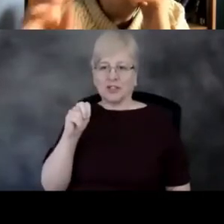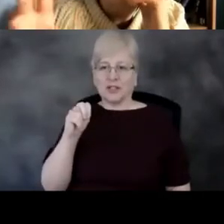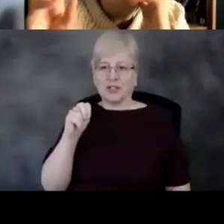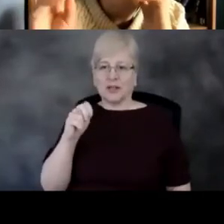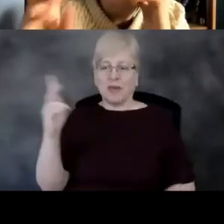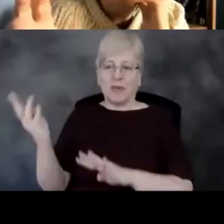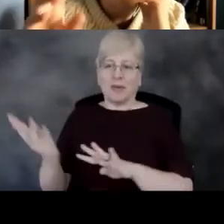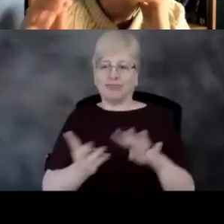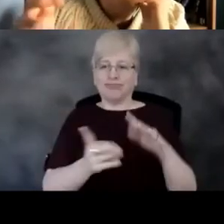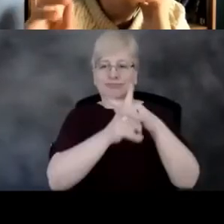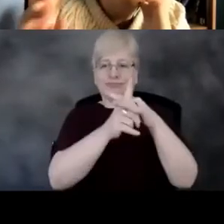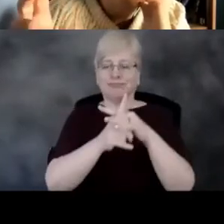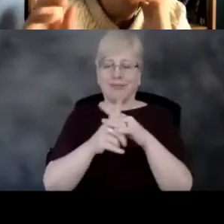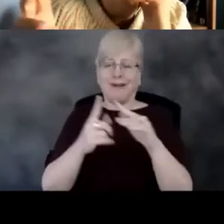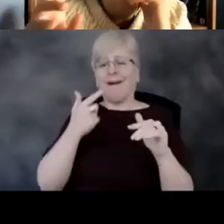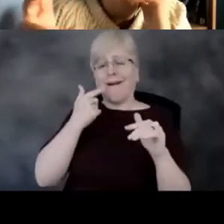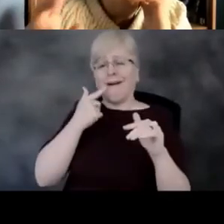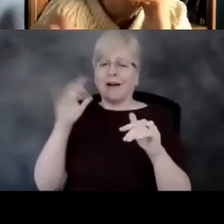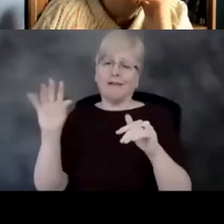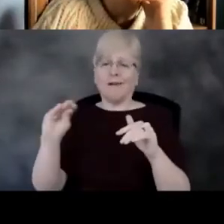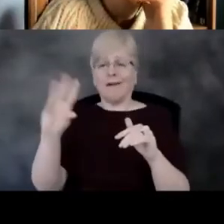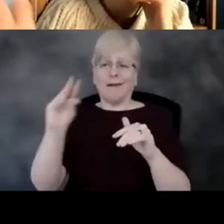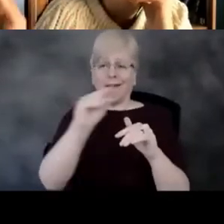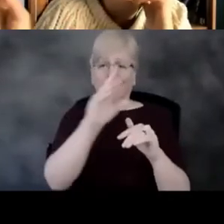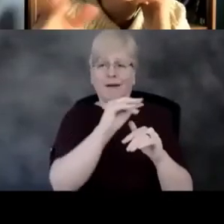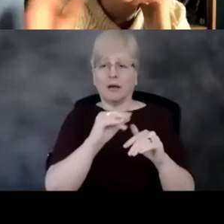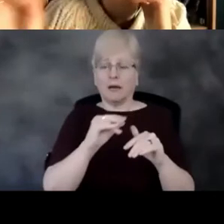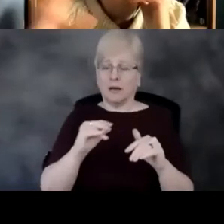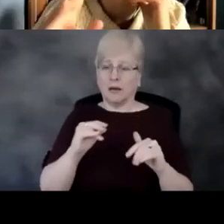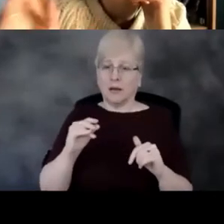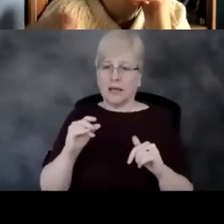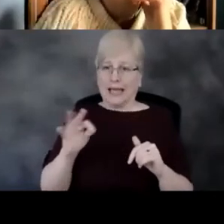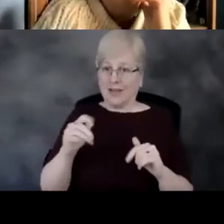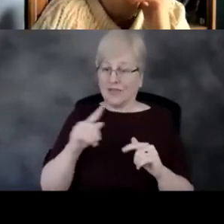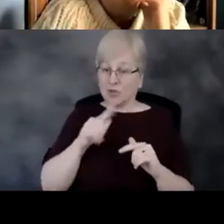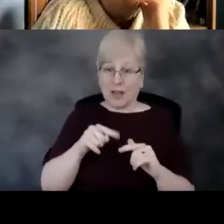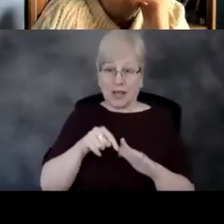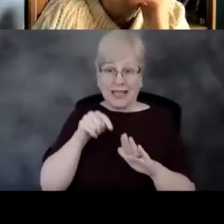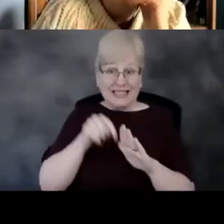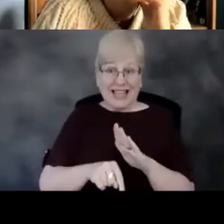really flashing or sort of intense 17:33:51 , or a lot of movement, that can